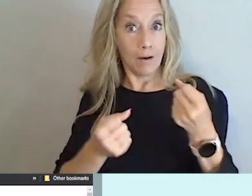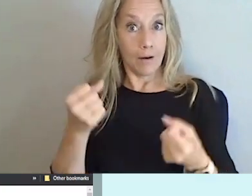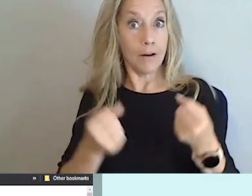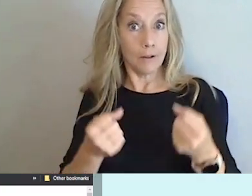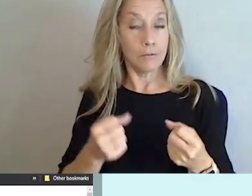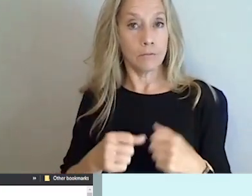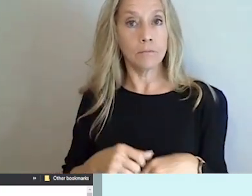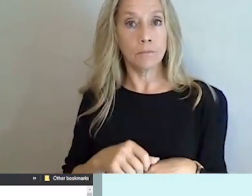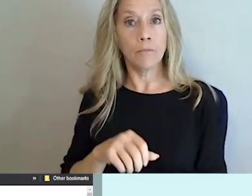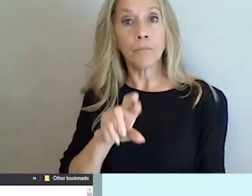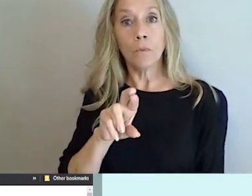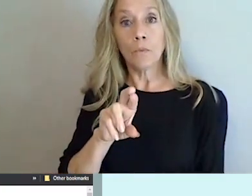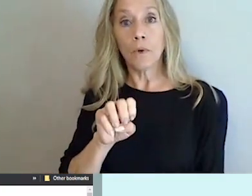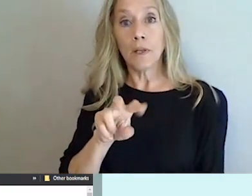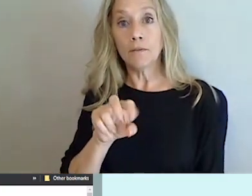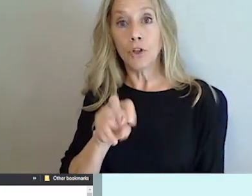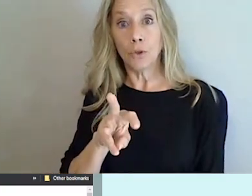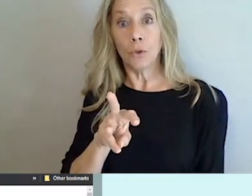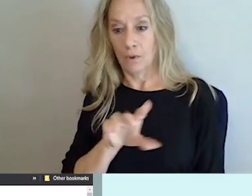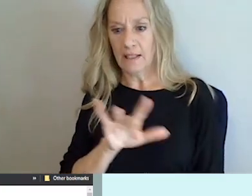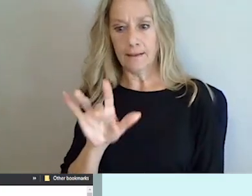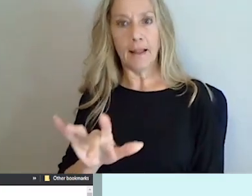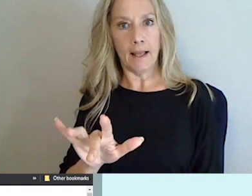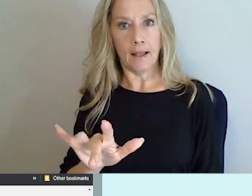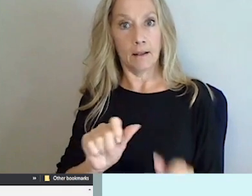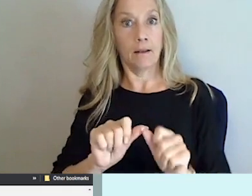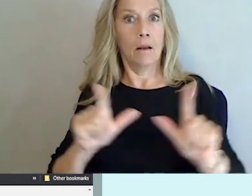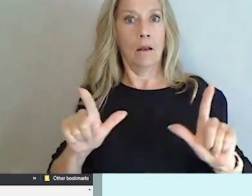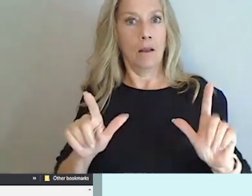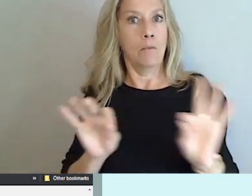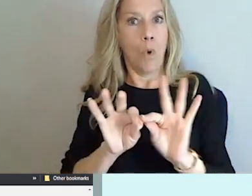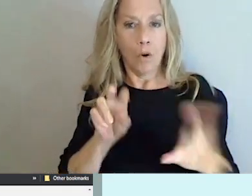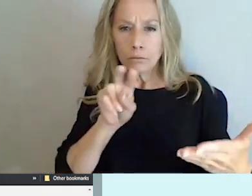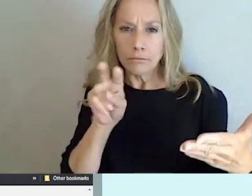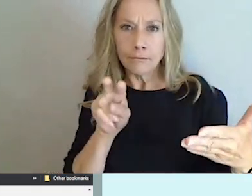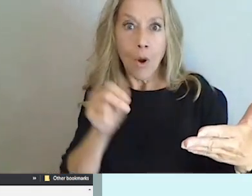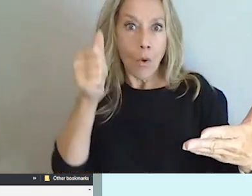When you see a review button, click it and review all the information. Once you have